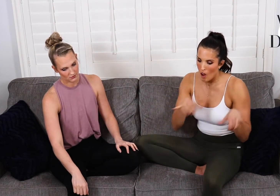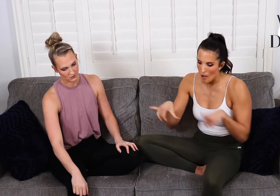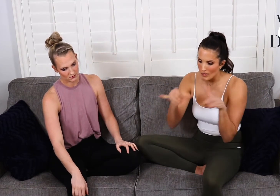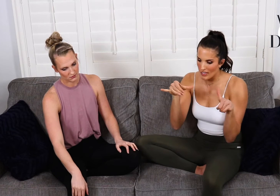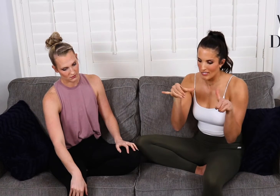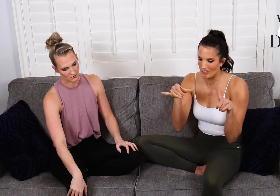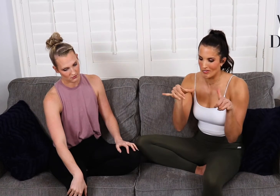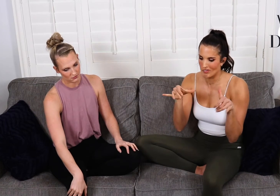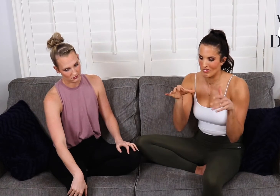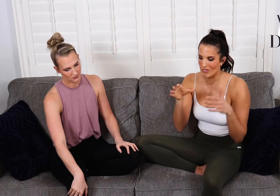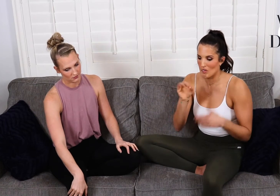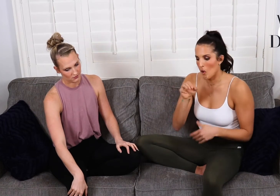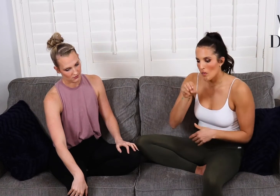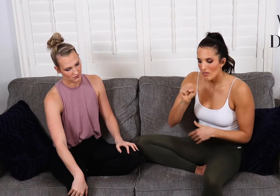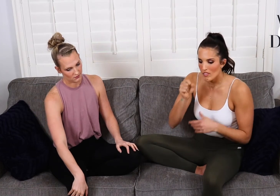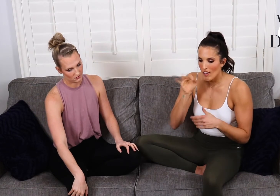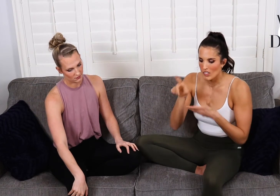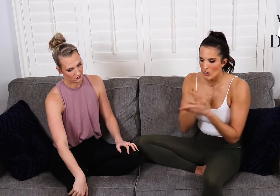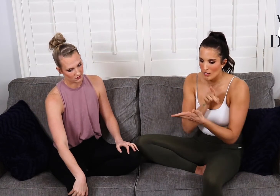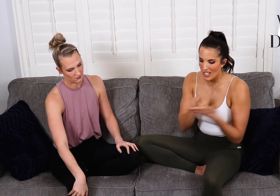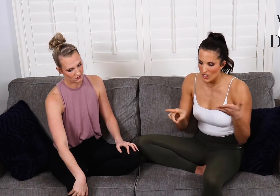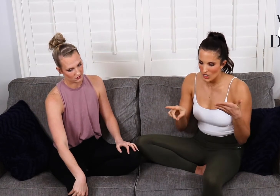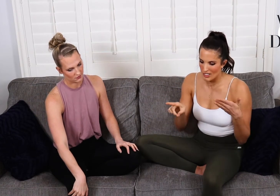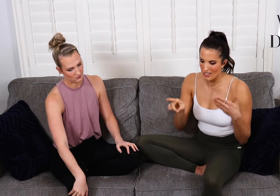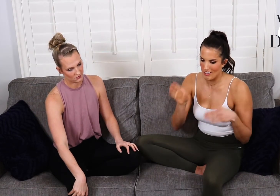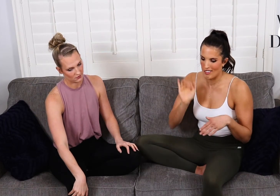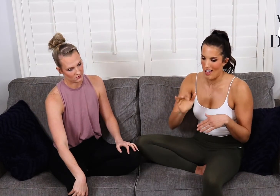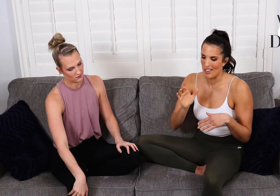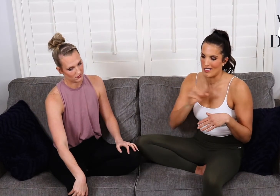some of the most common forms of discrimination